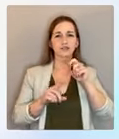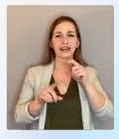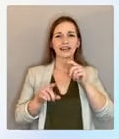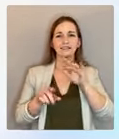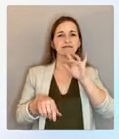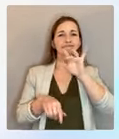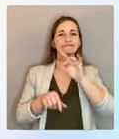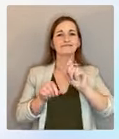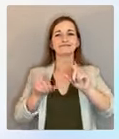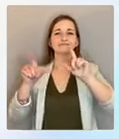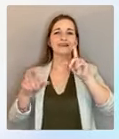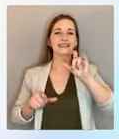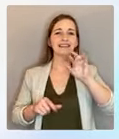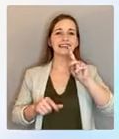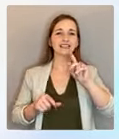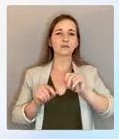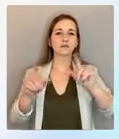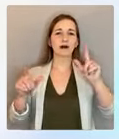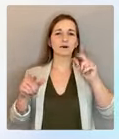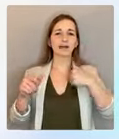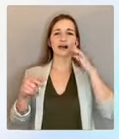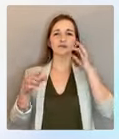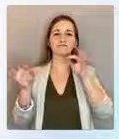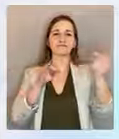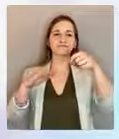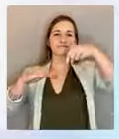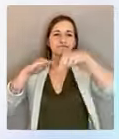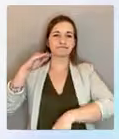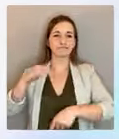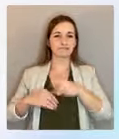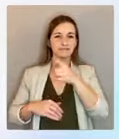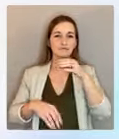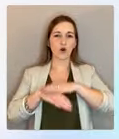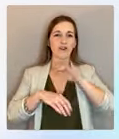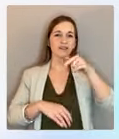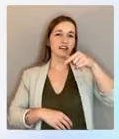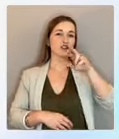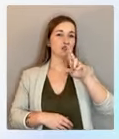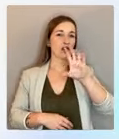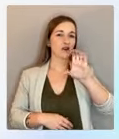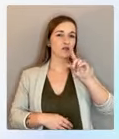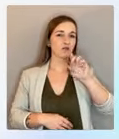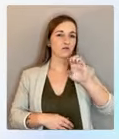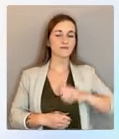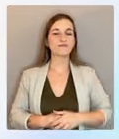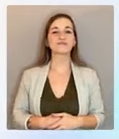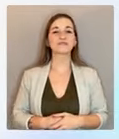you can scan that, and it'll link to a thread where I go into more detail. So at this point,